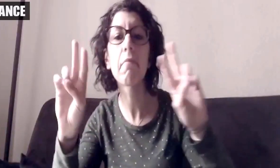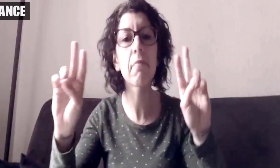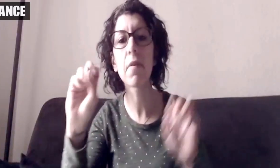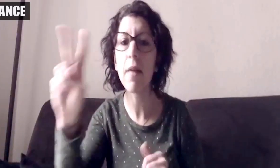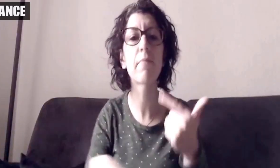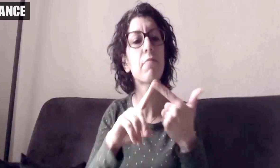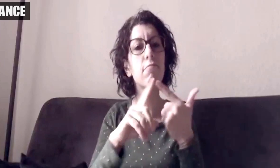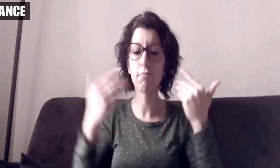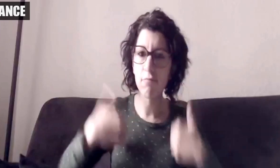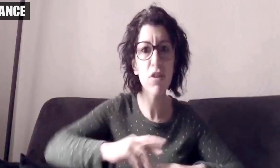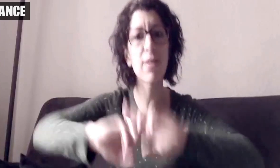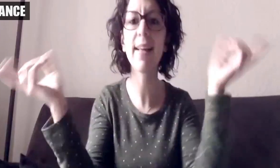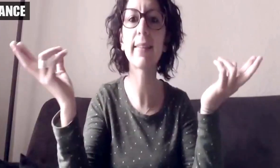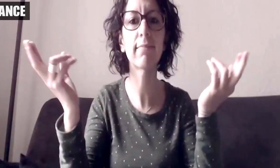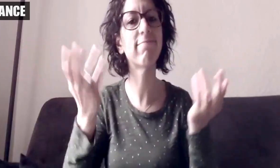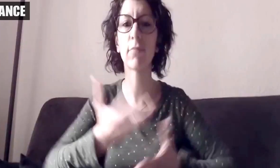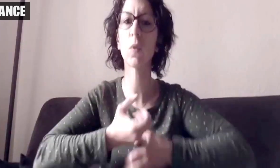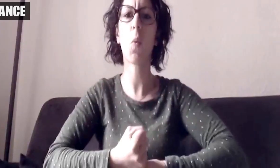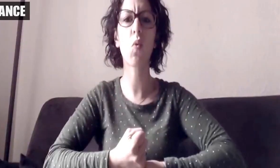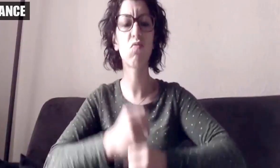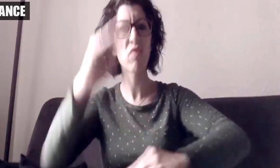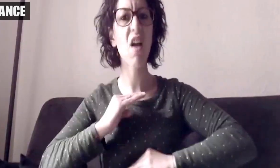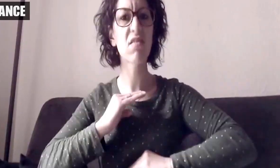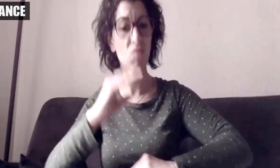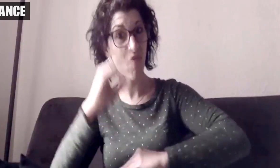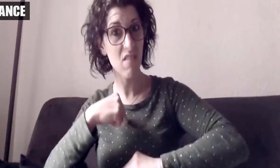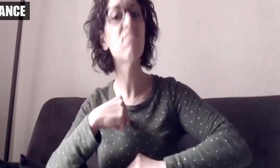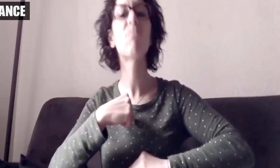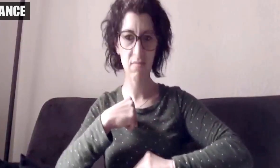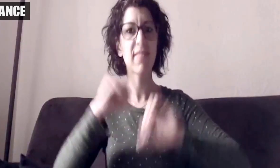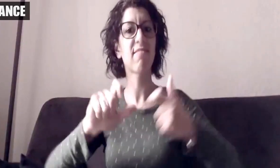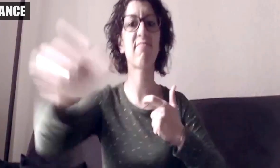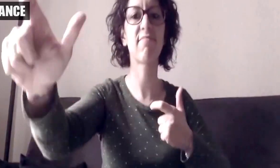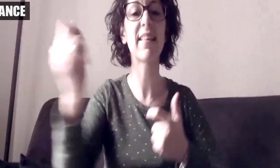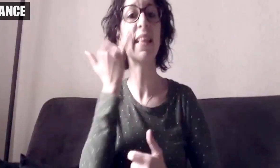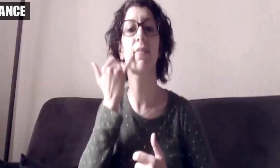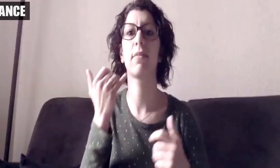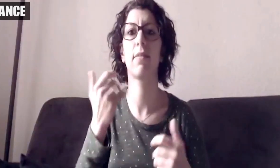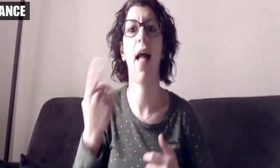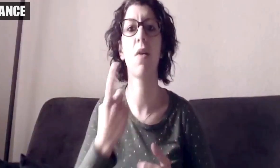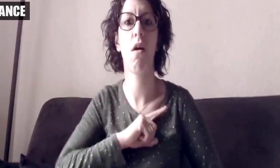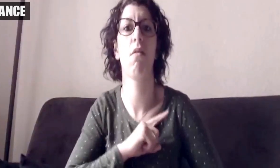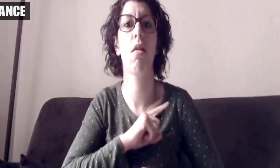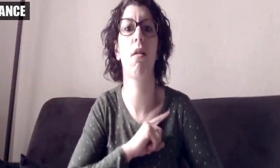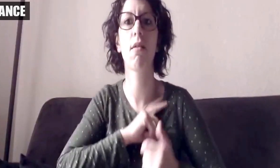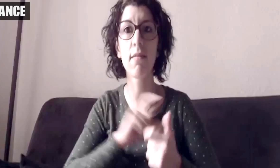Be confident and prepared to travel, that way you'll be able to do it.